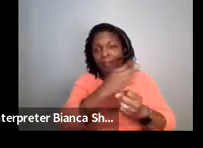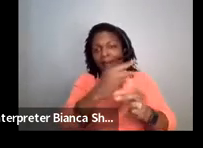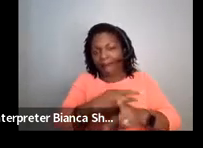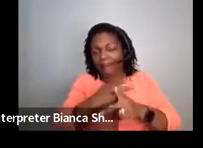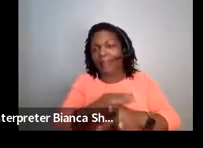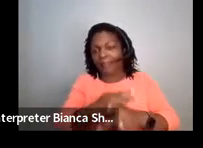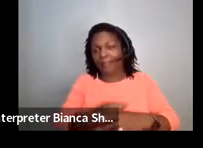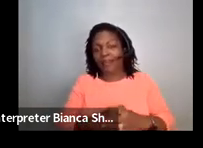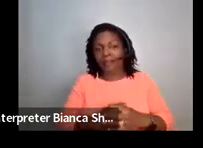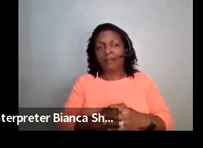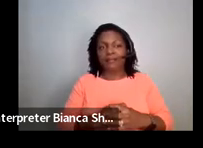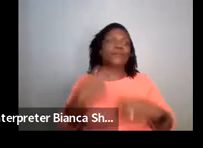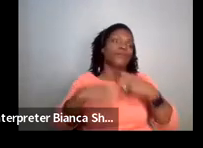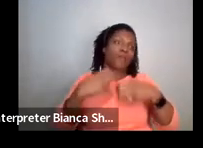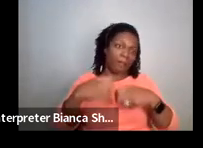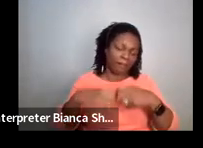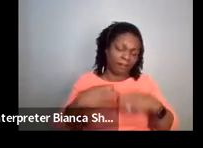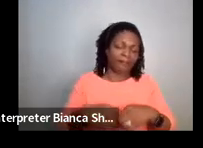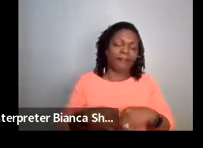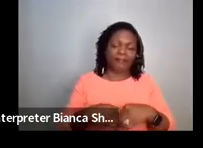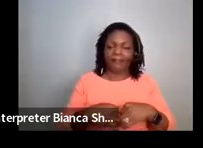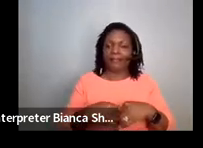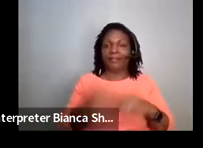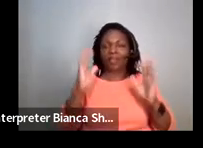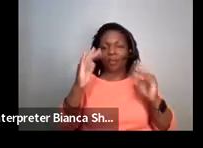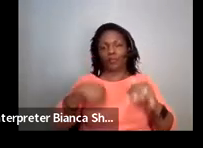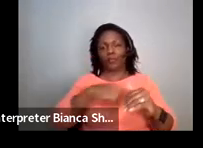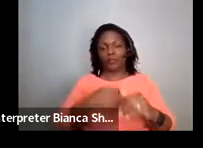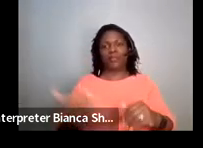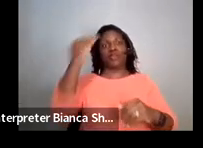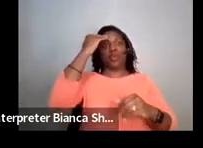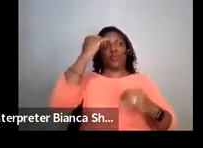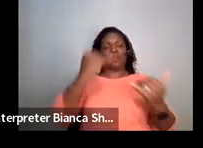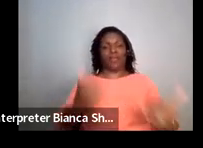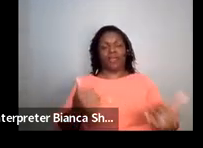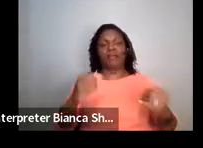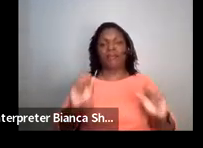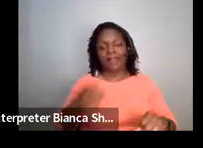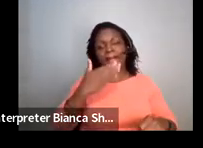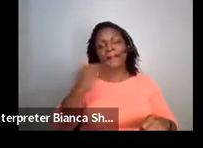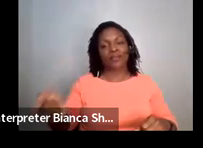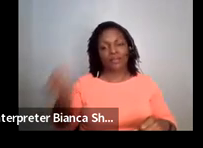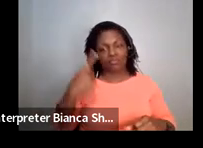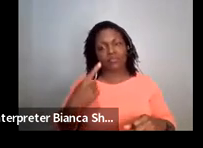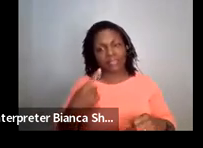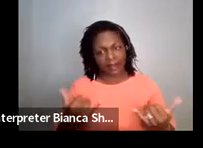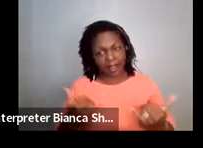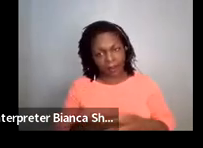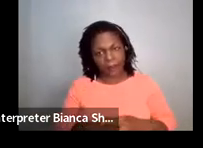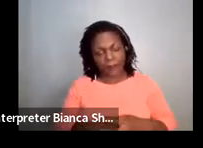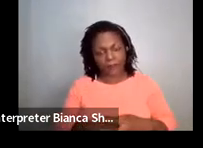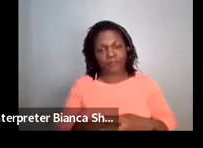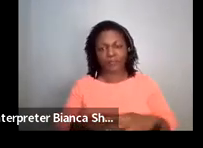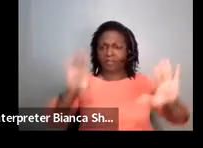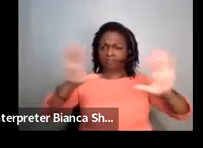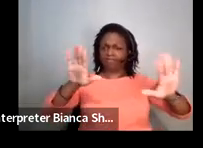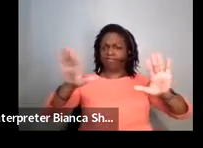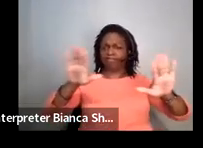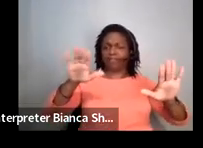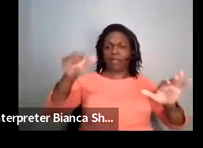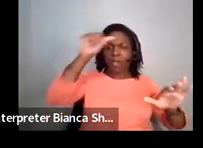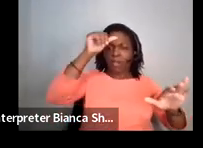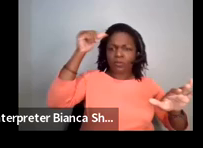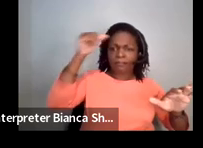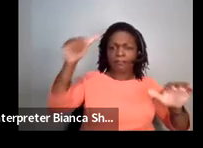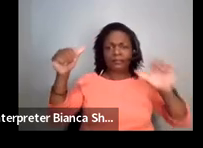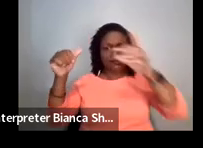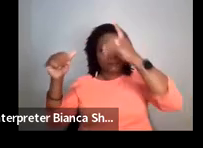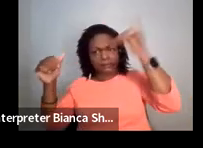And truly better understand. So I want you today to take away with the basic understanding of what's the difference between Dementia and Alzheimer's.